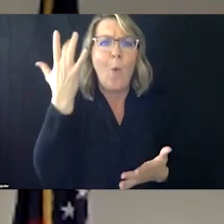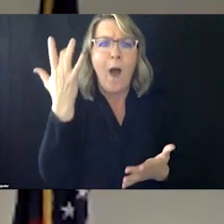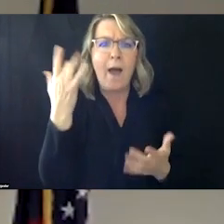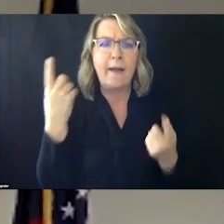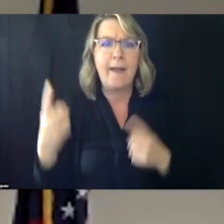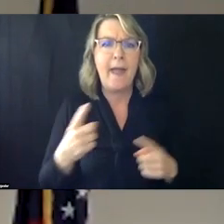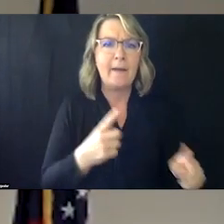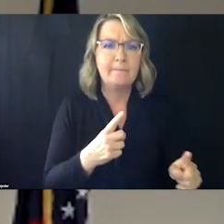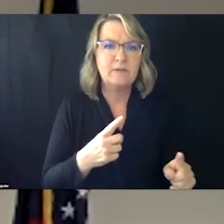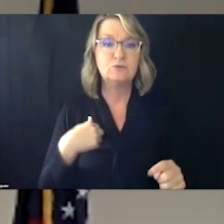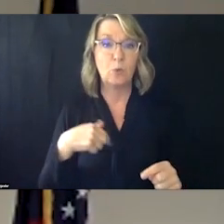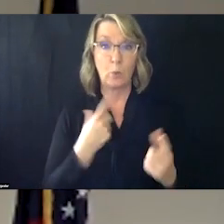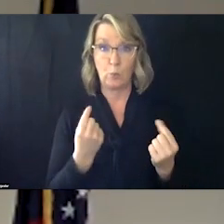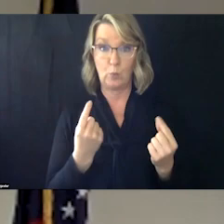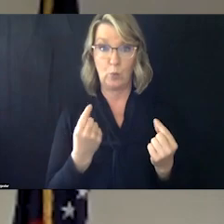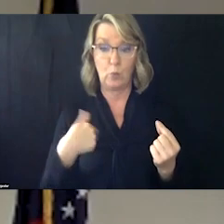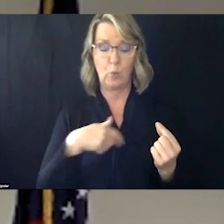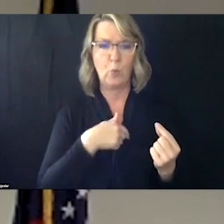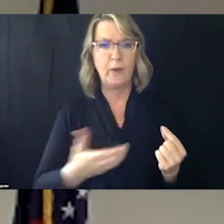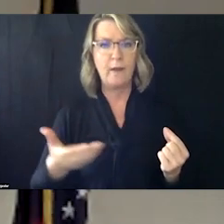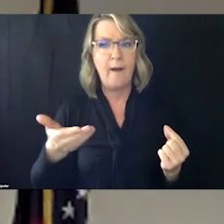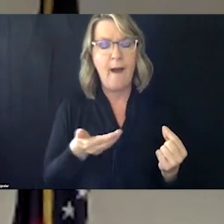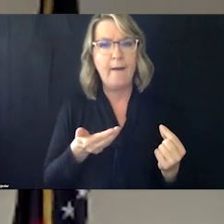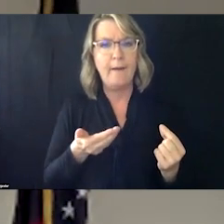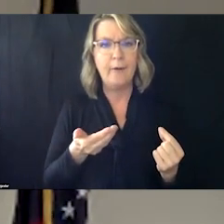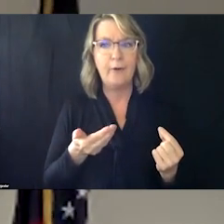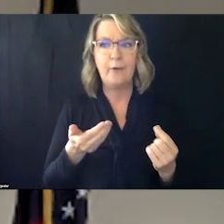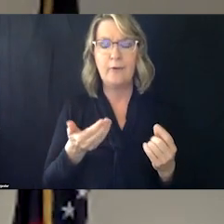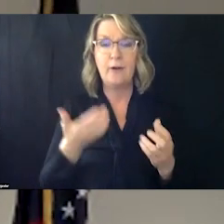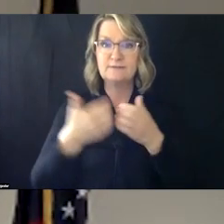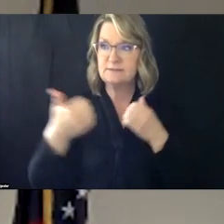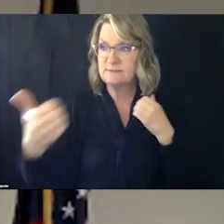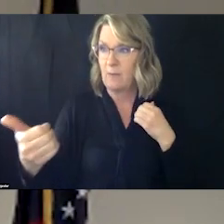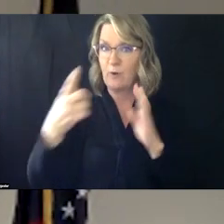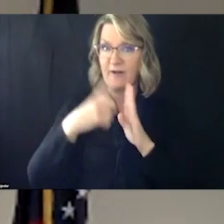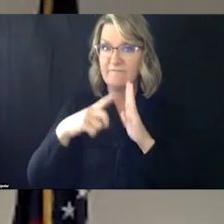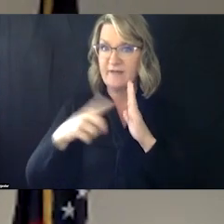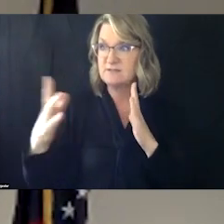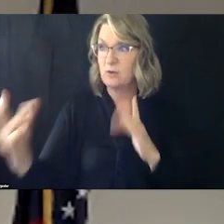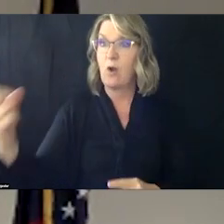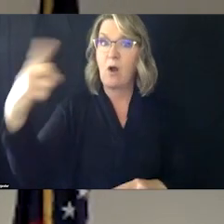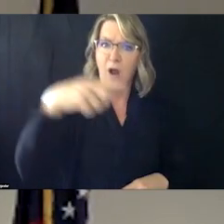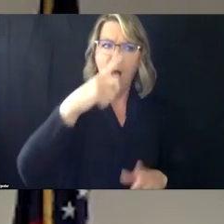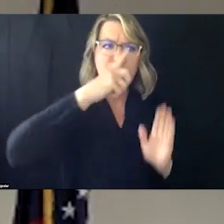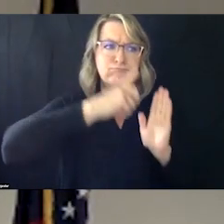so we hired an independent investigator to come and tell us what happened and so then we